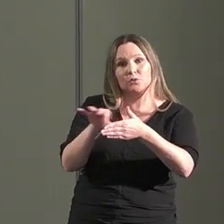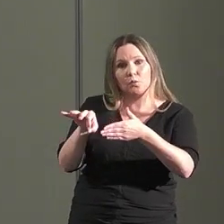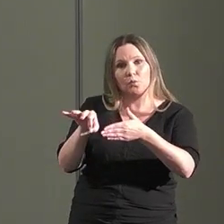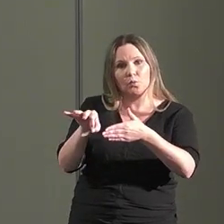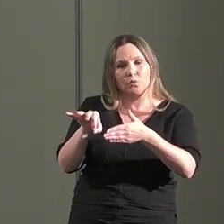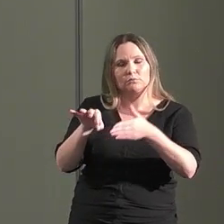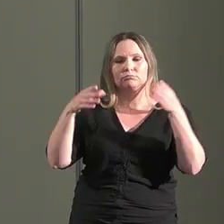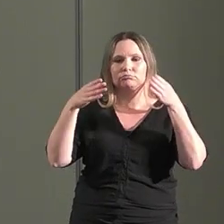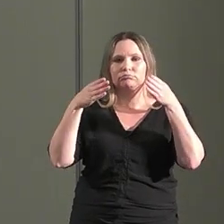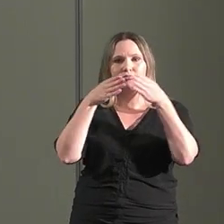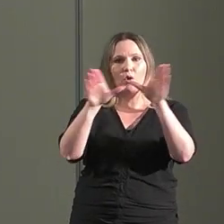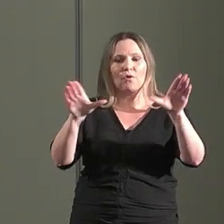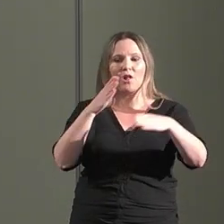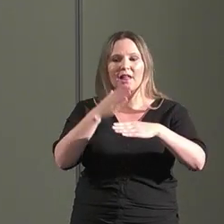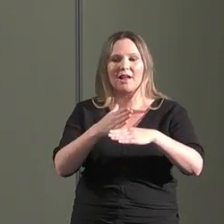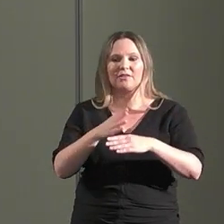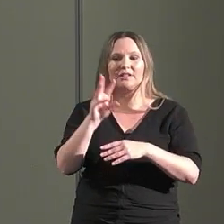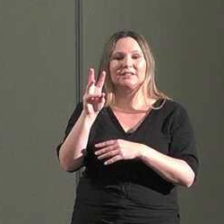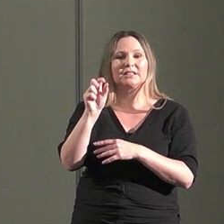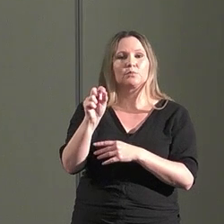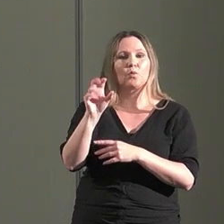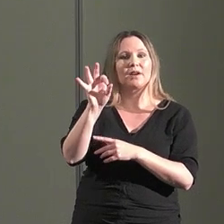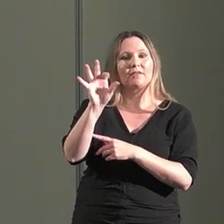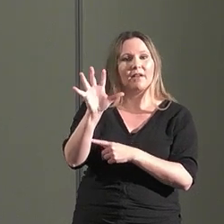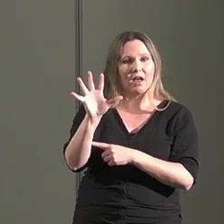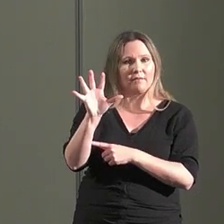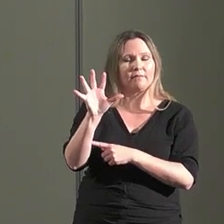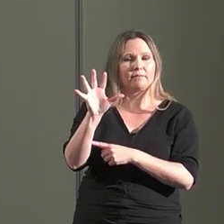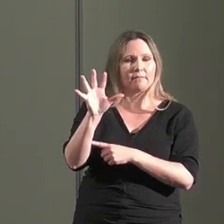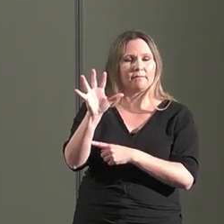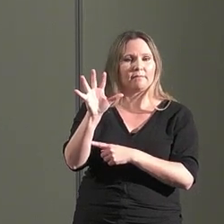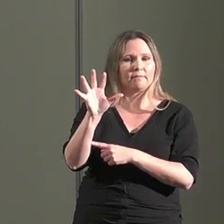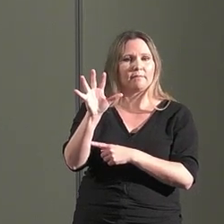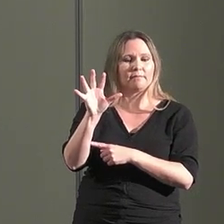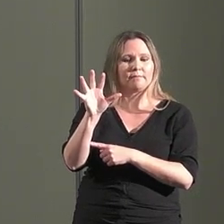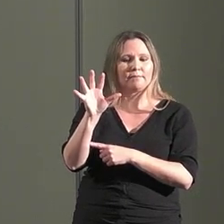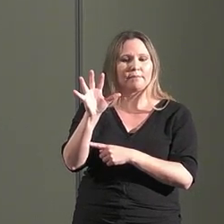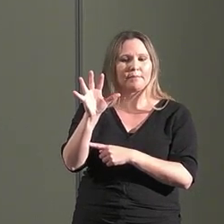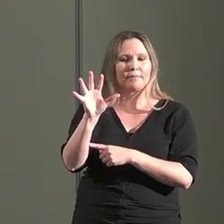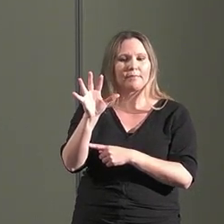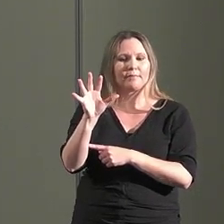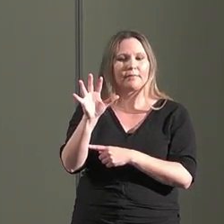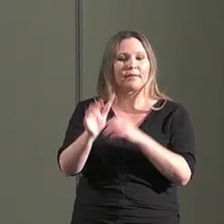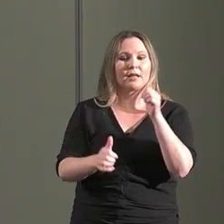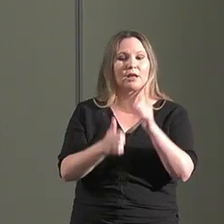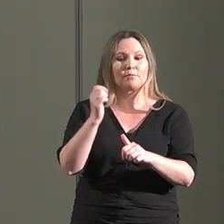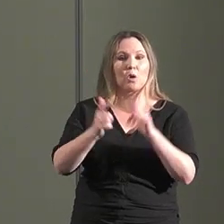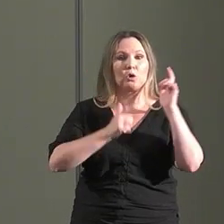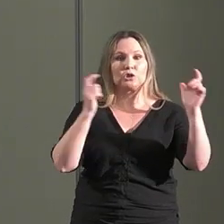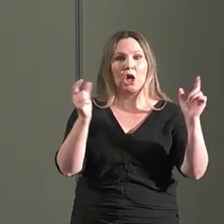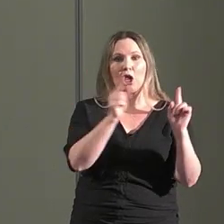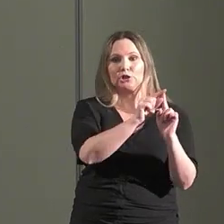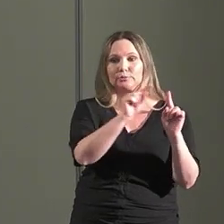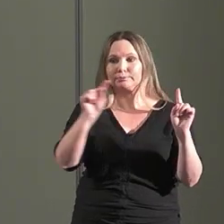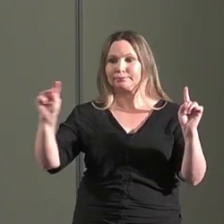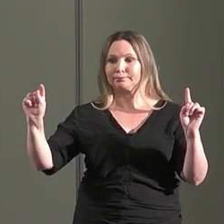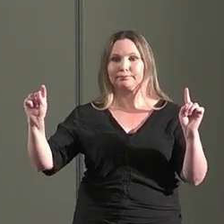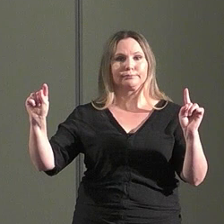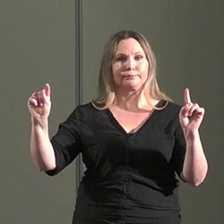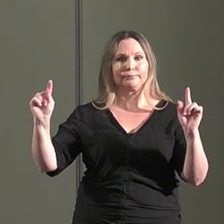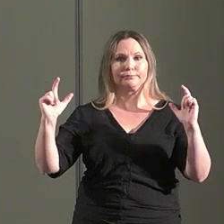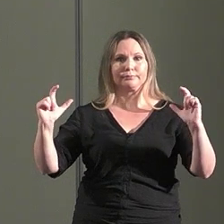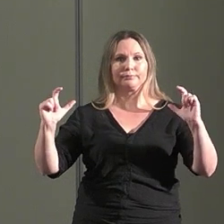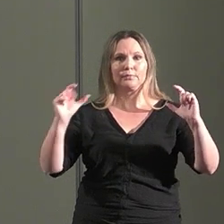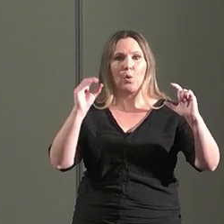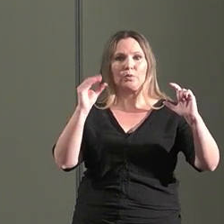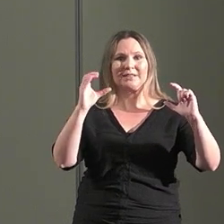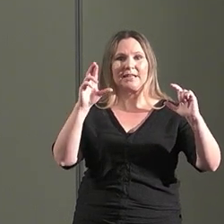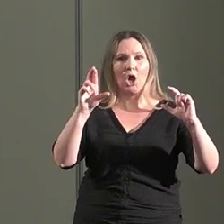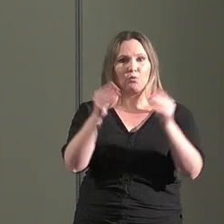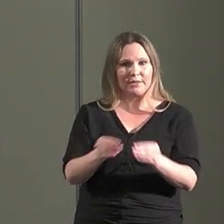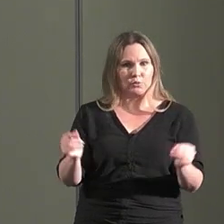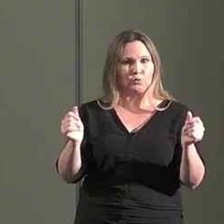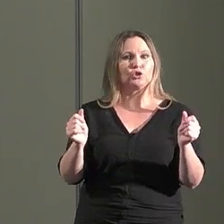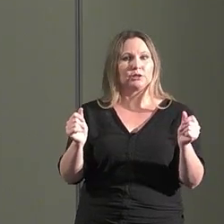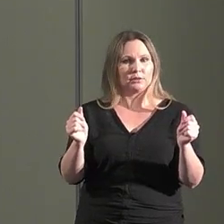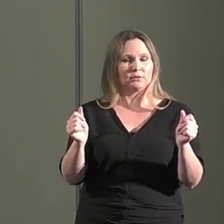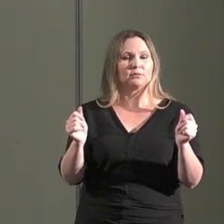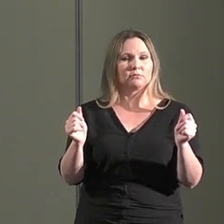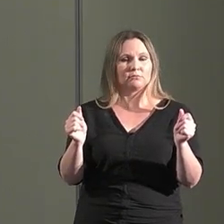With overall average of 6.95 the largest bar has OCR resolution.